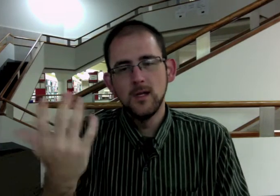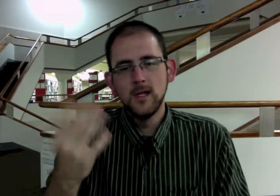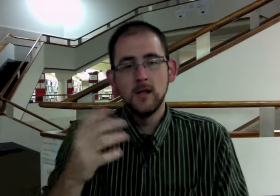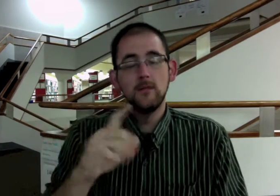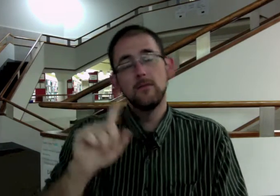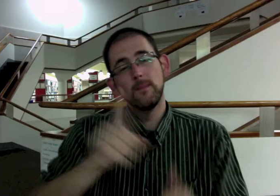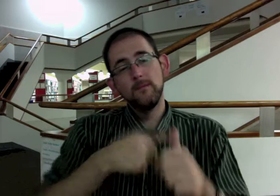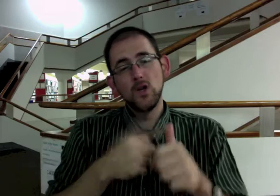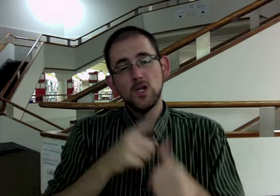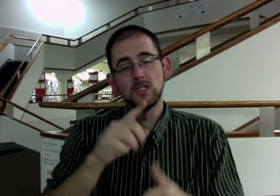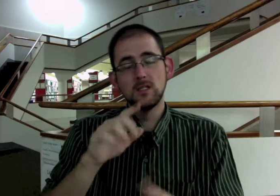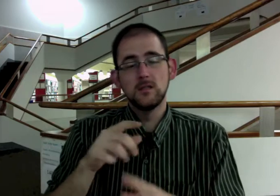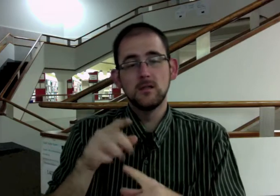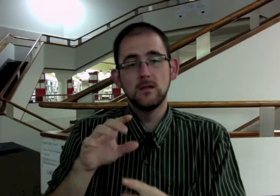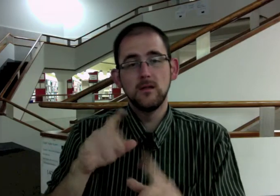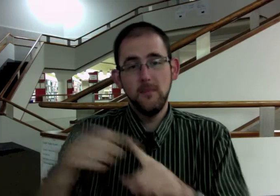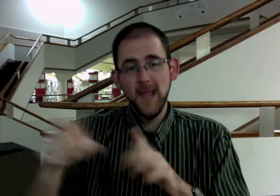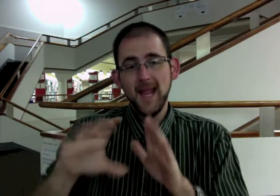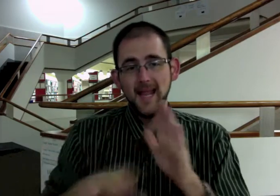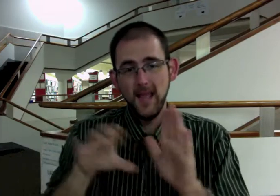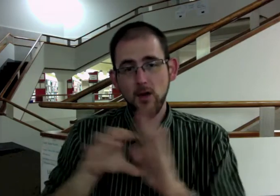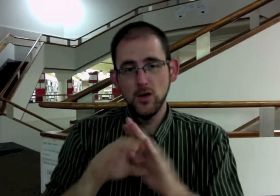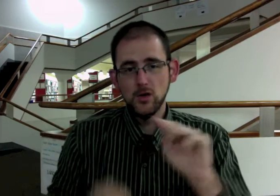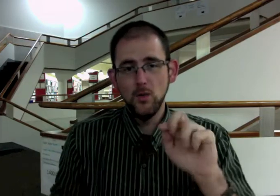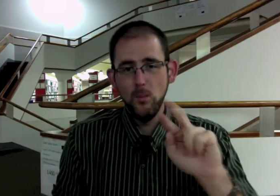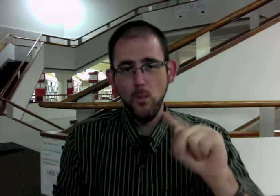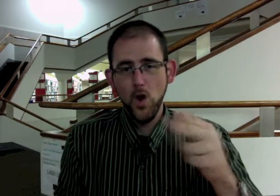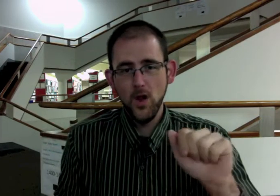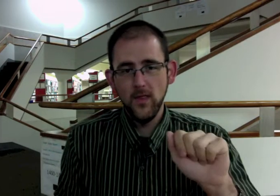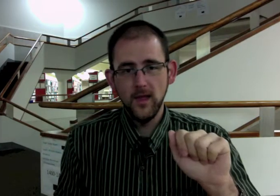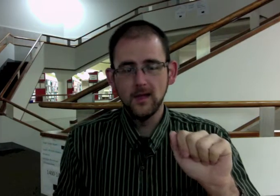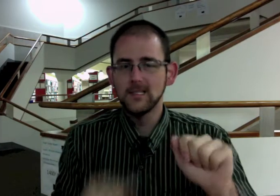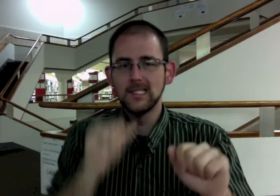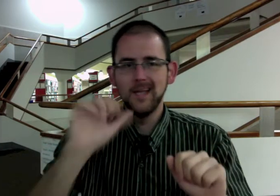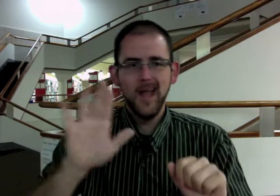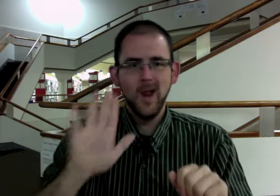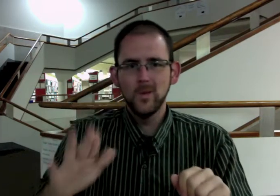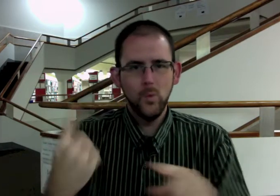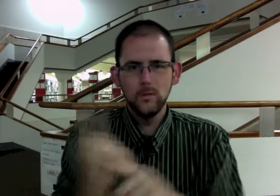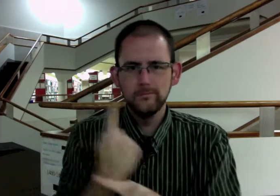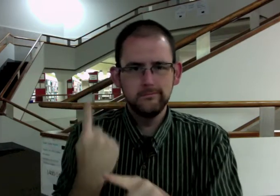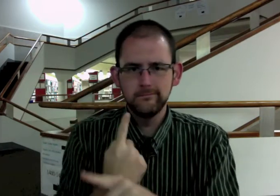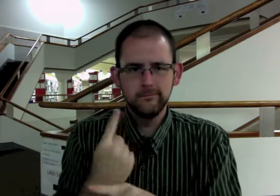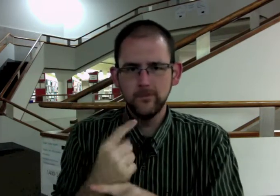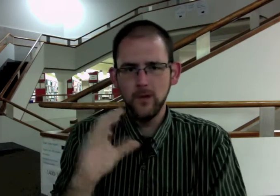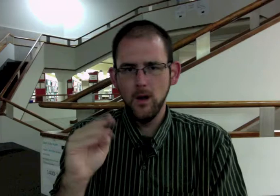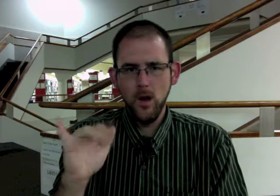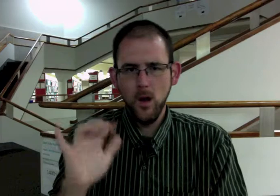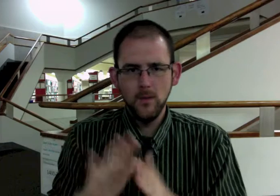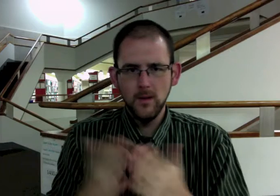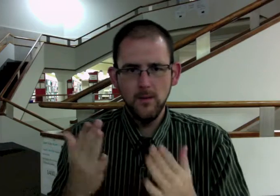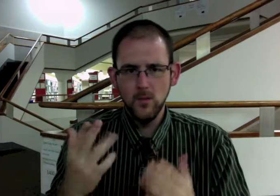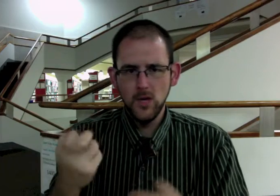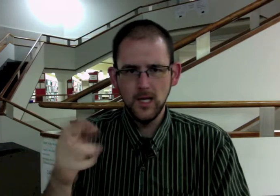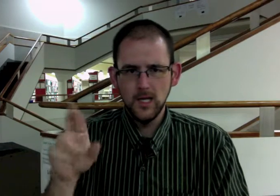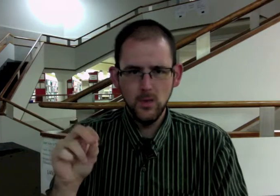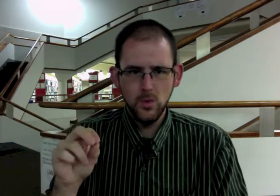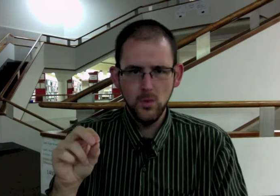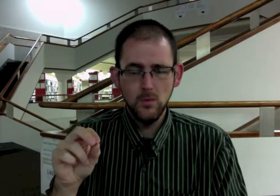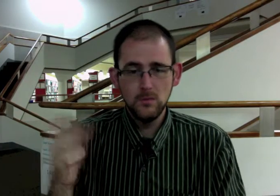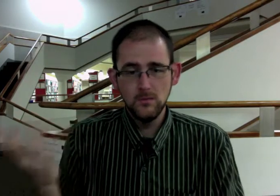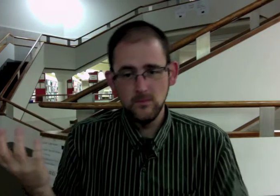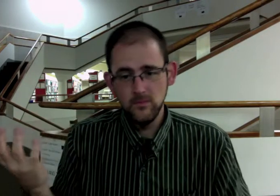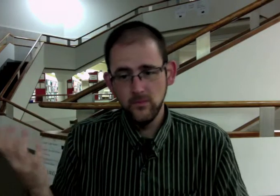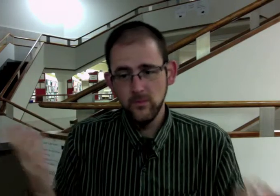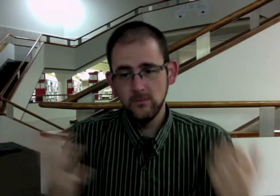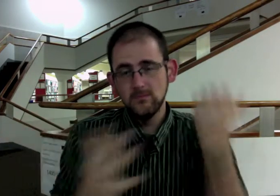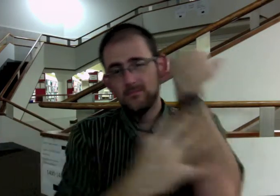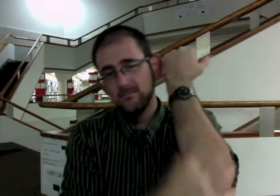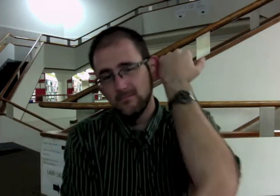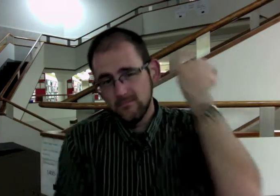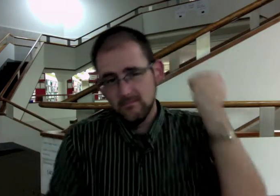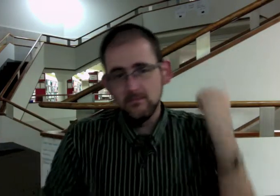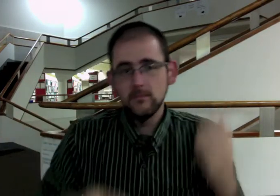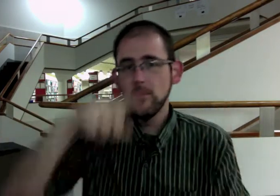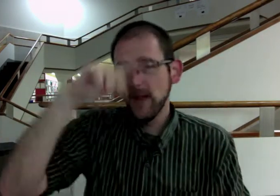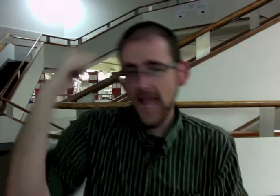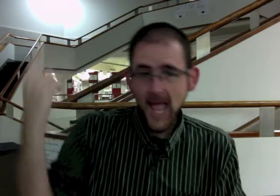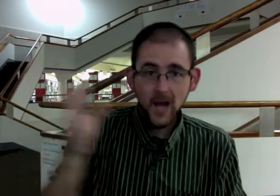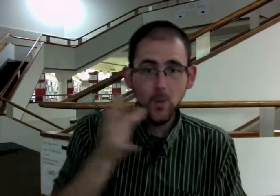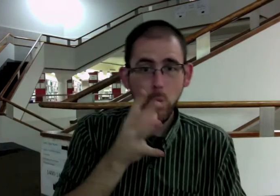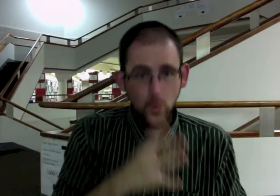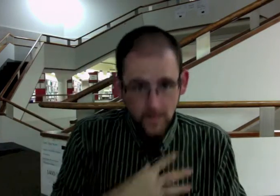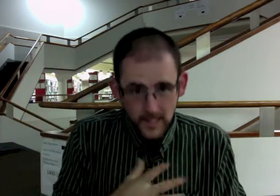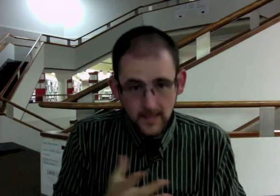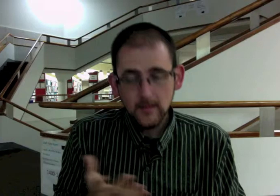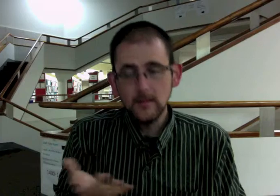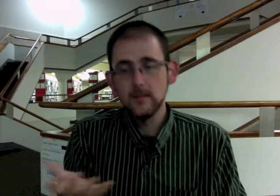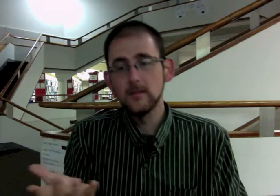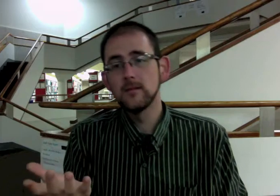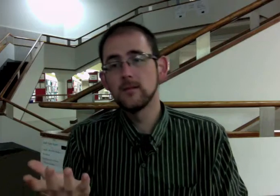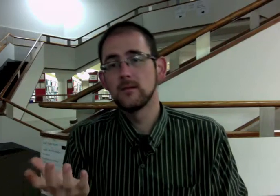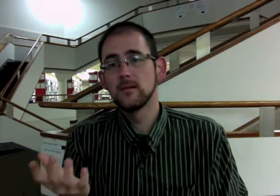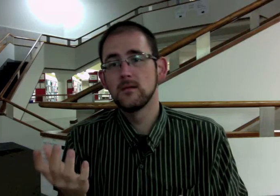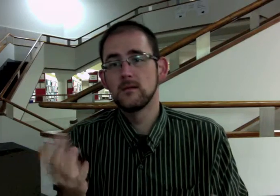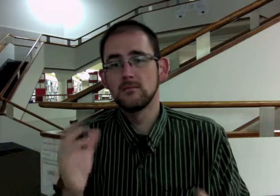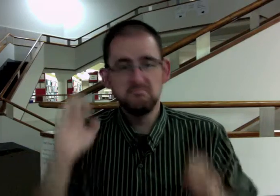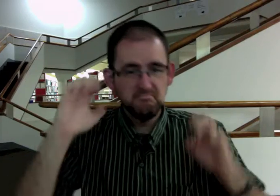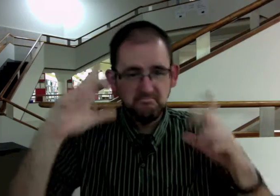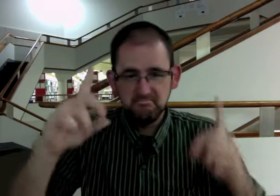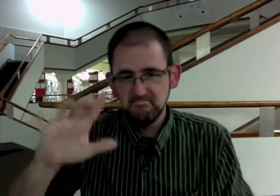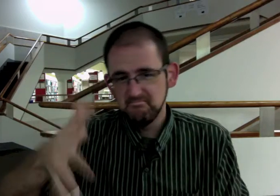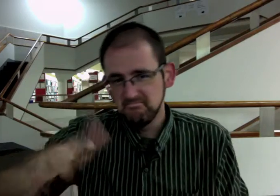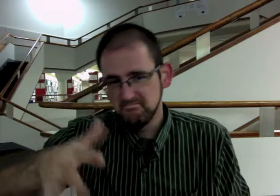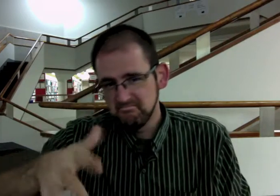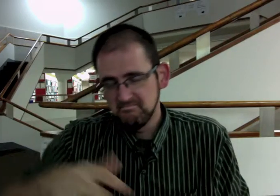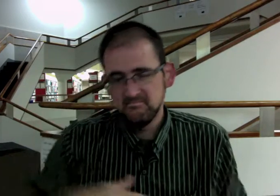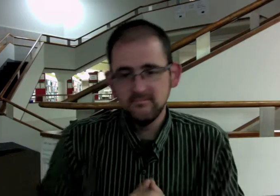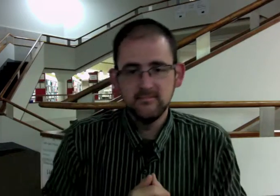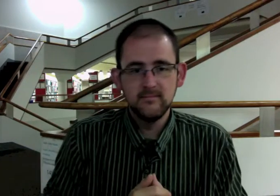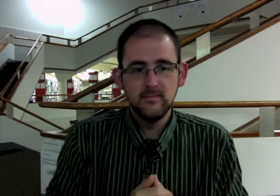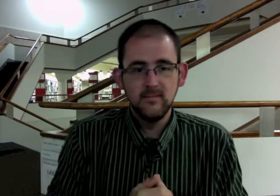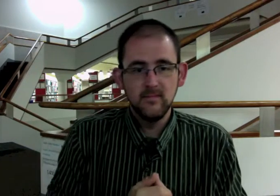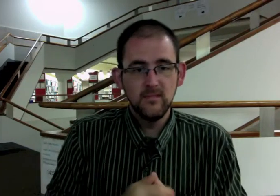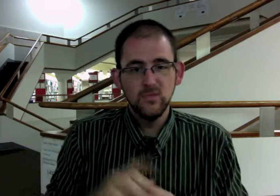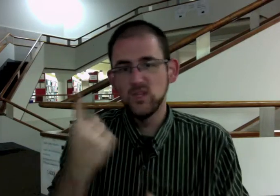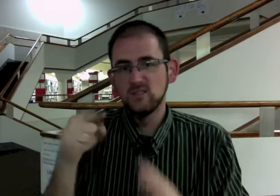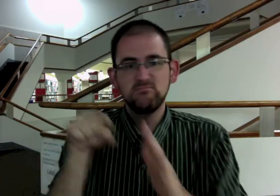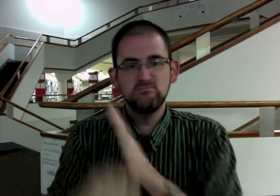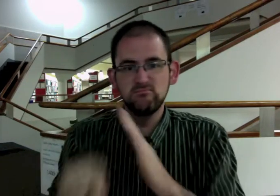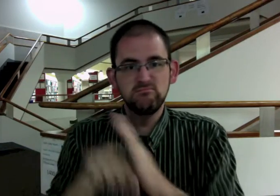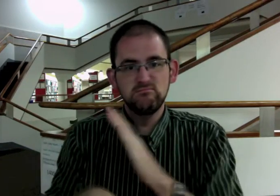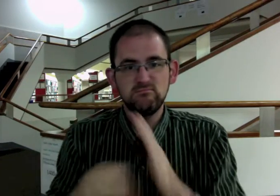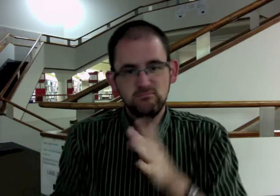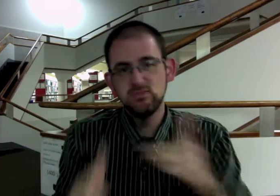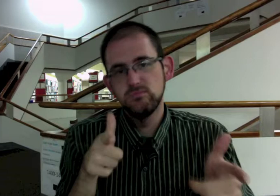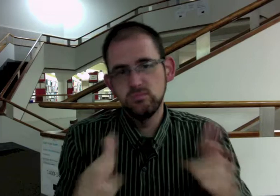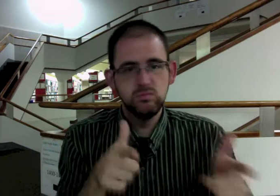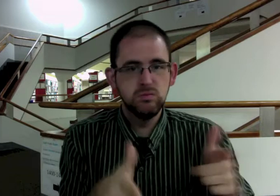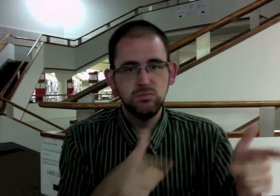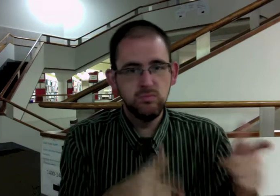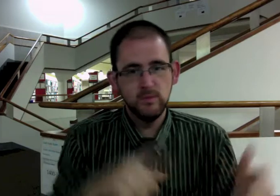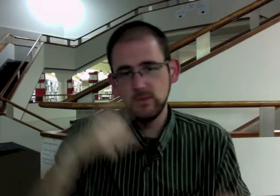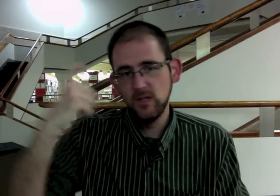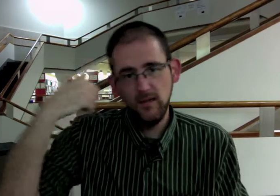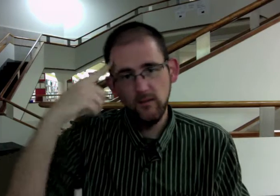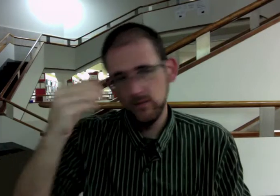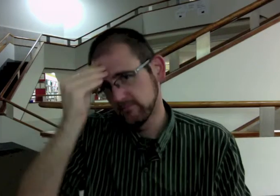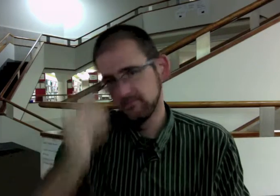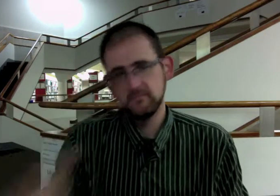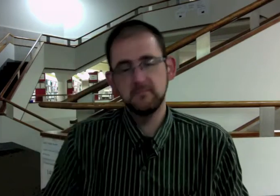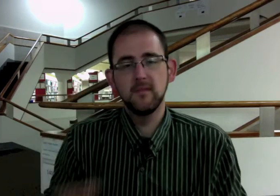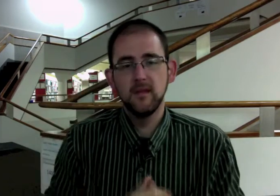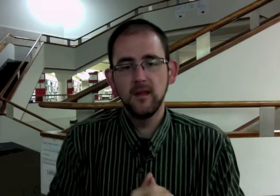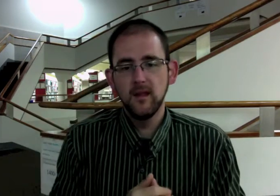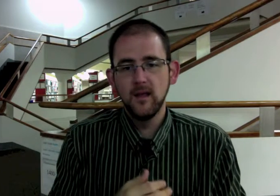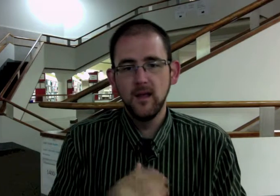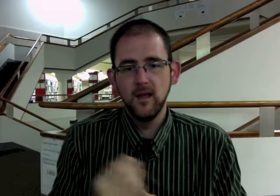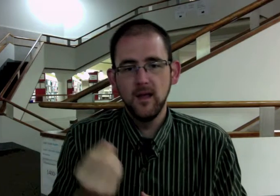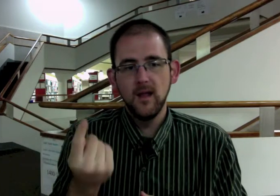First, Martha is not your typical comic-book hero. She's a poor black woman with a lousy education who kills on the President's orders.